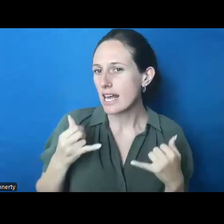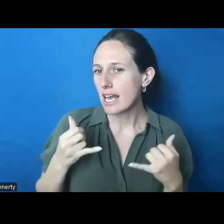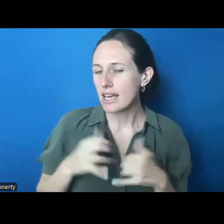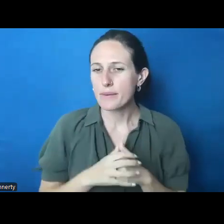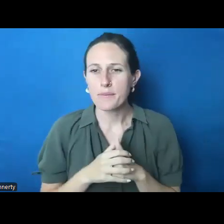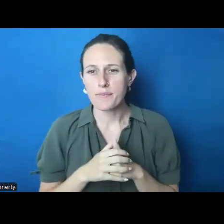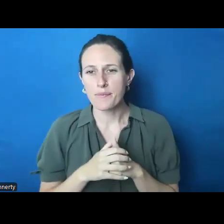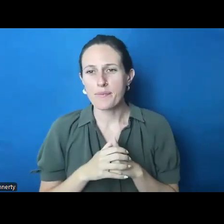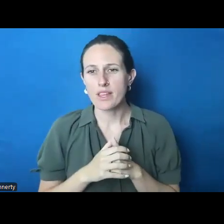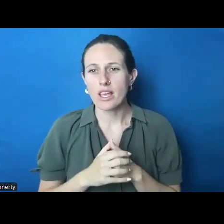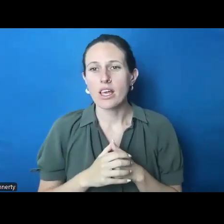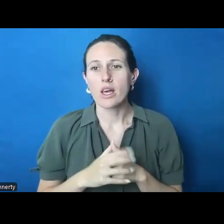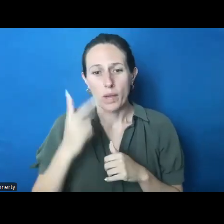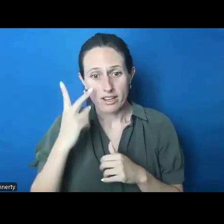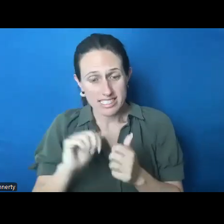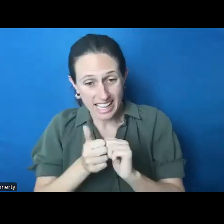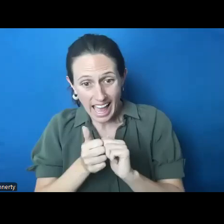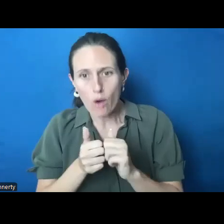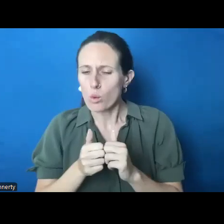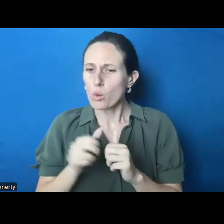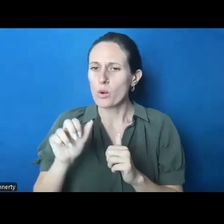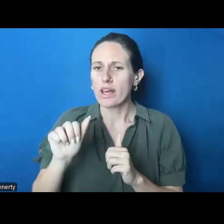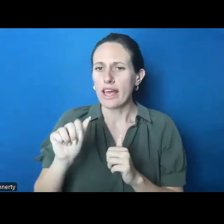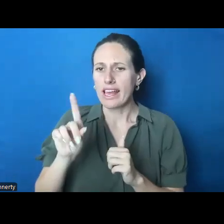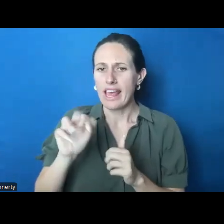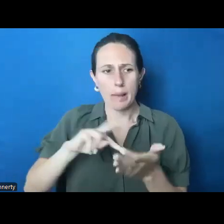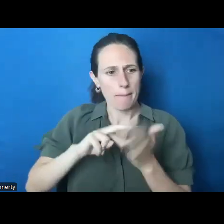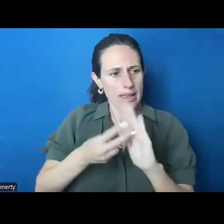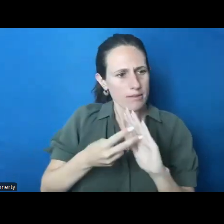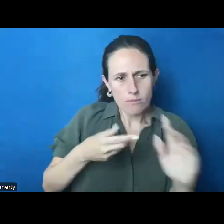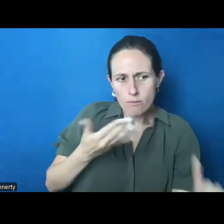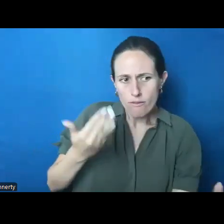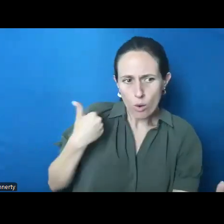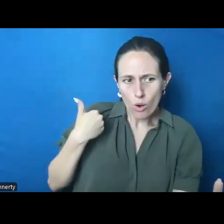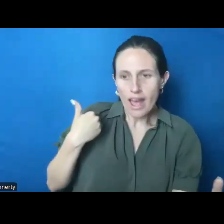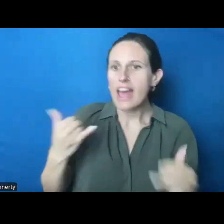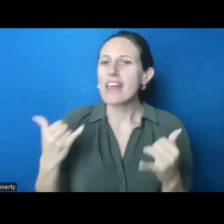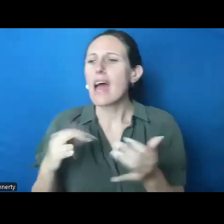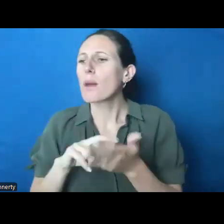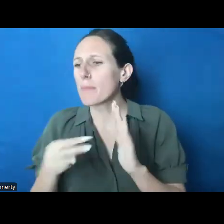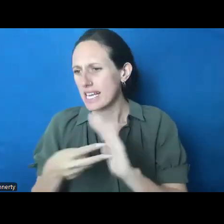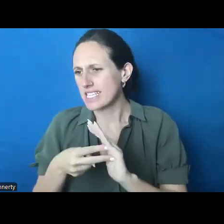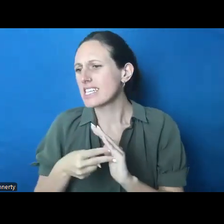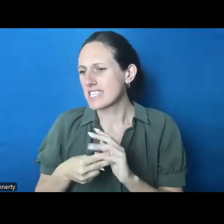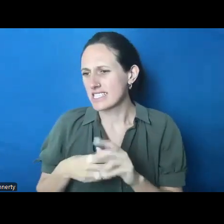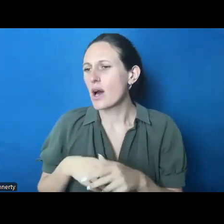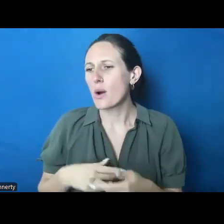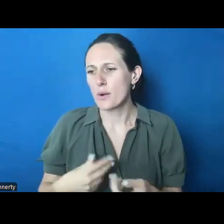how the ADA applies to the digital world. For example, this